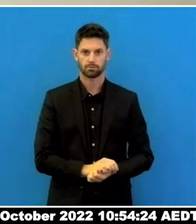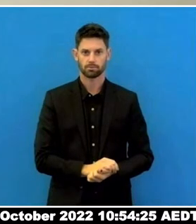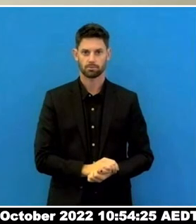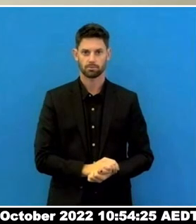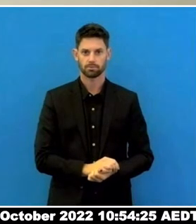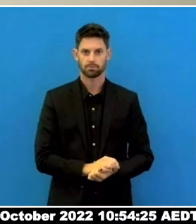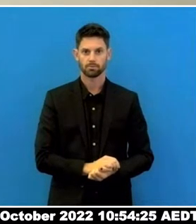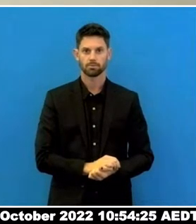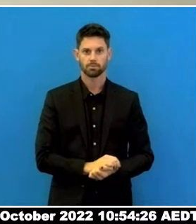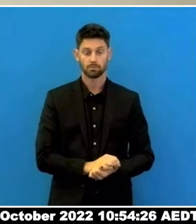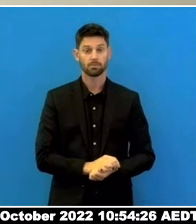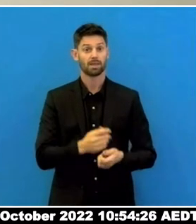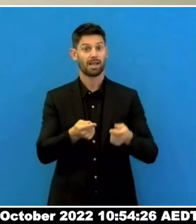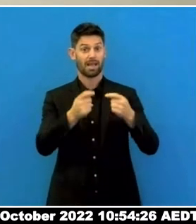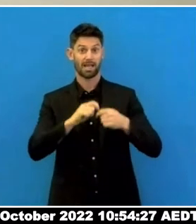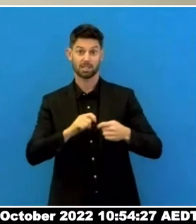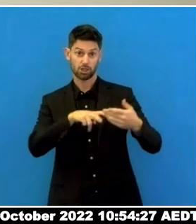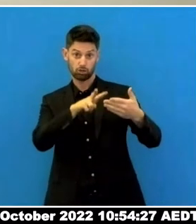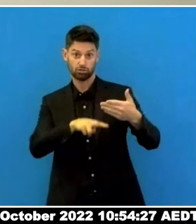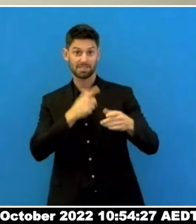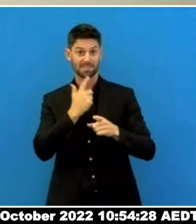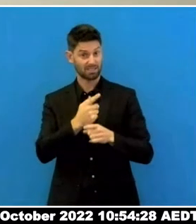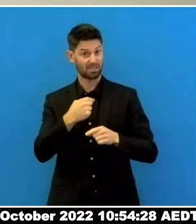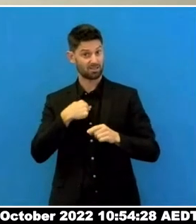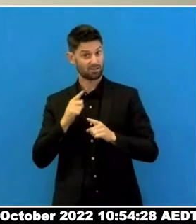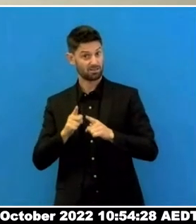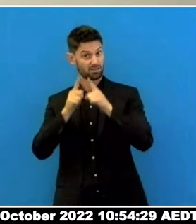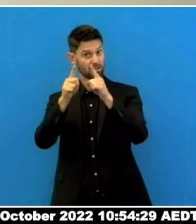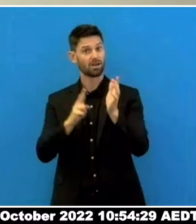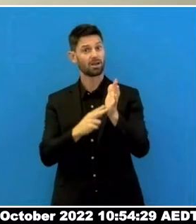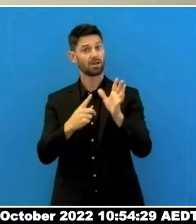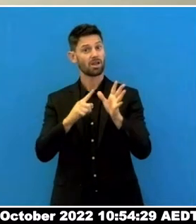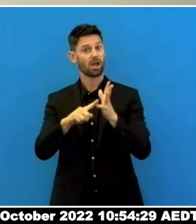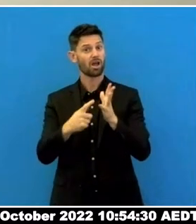I suffered terribly on Nauru, and I'm not the same person that I was.